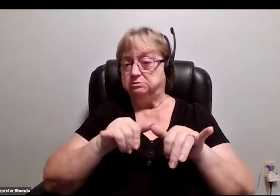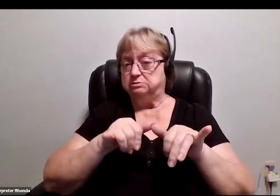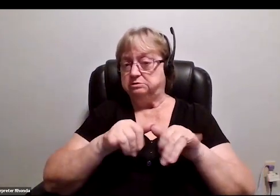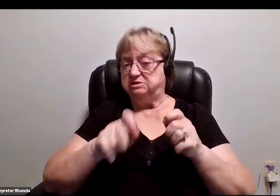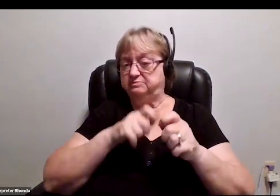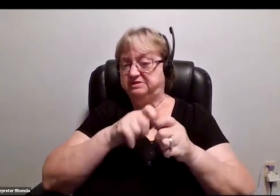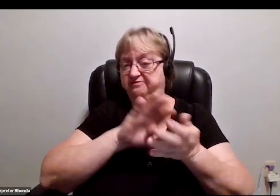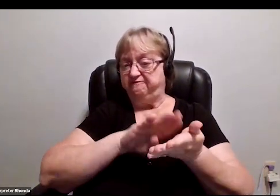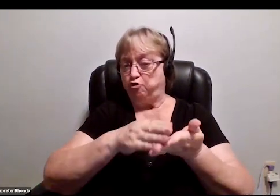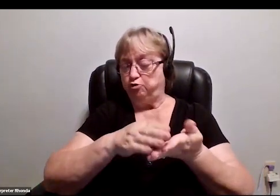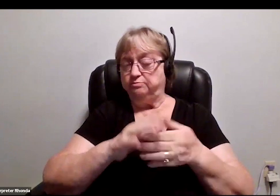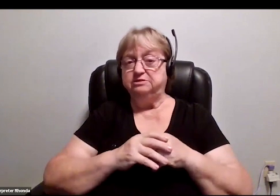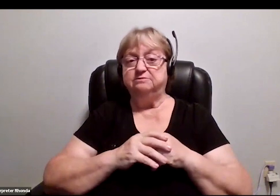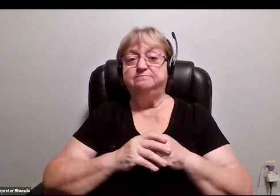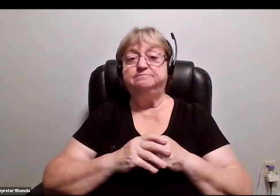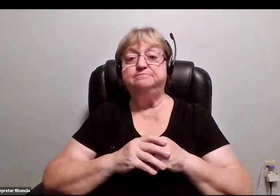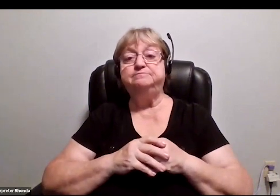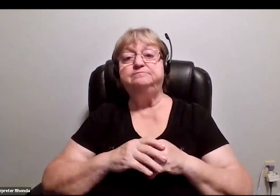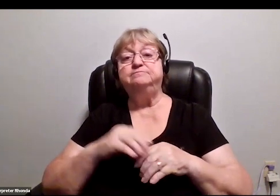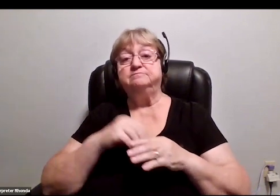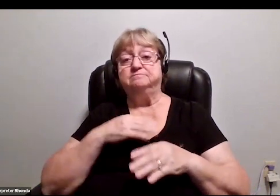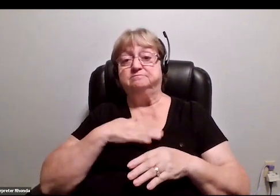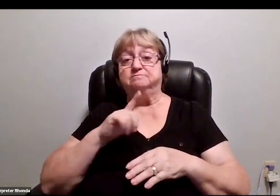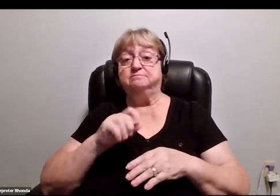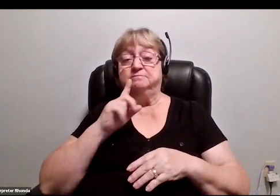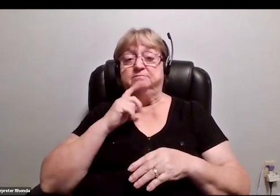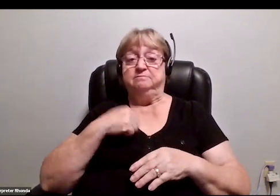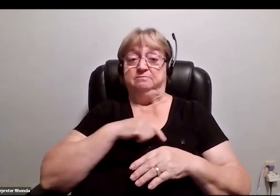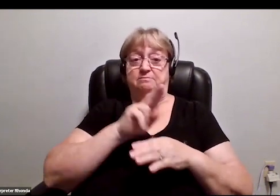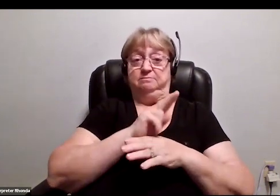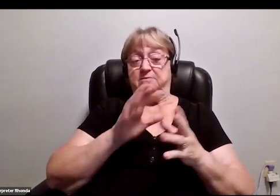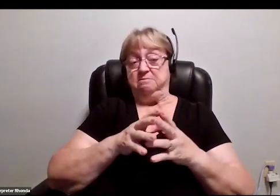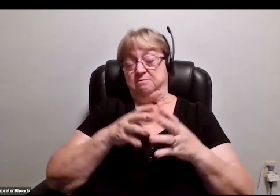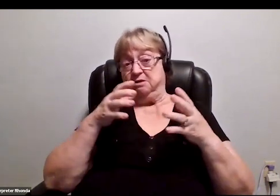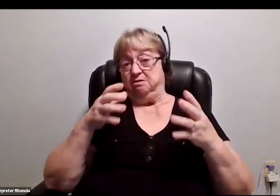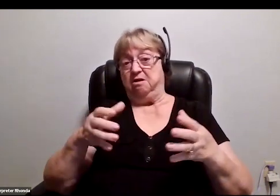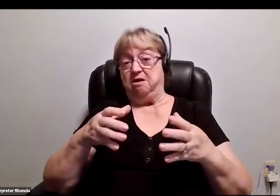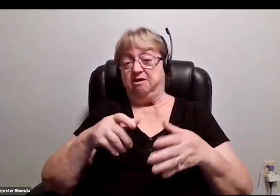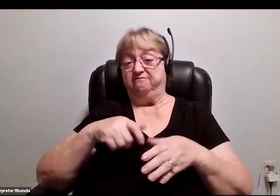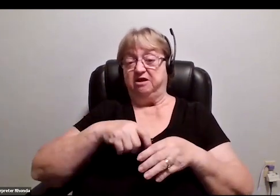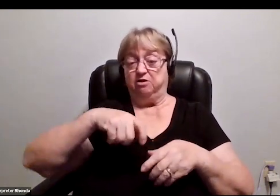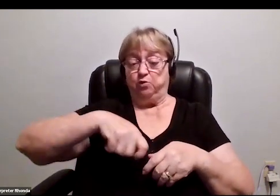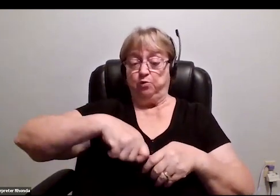In biochemistry, in my lab, we use a lot of pipettes that are adjustable.